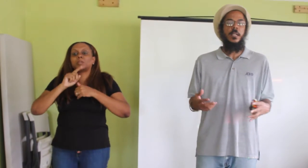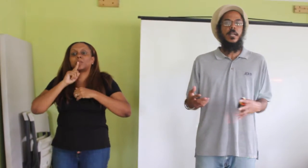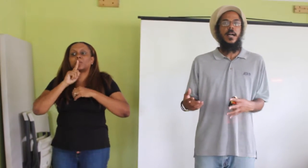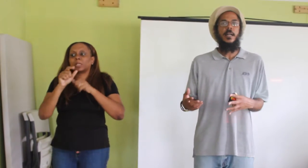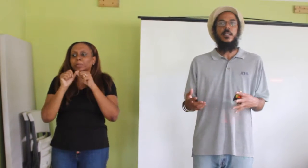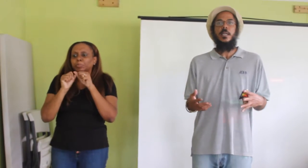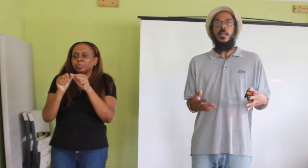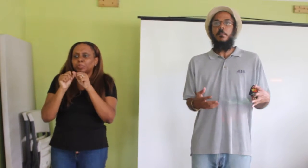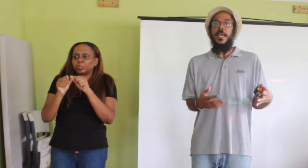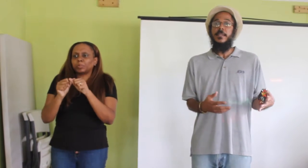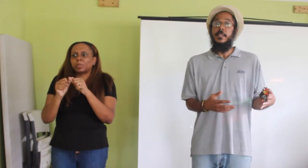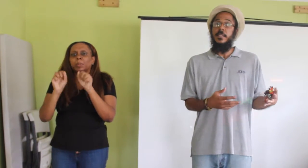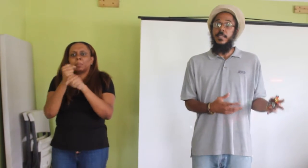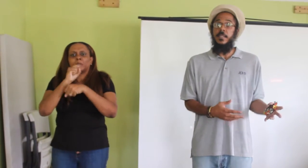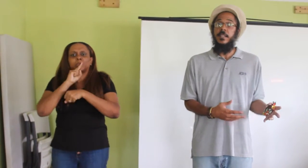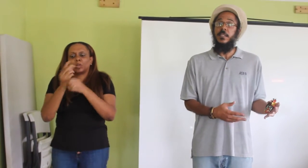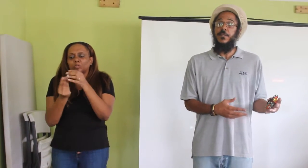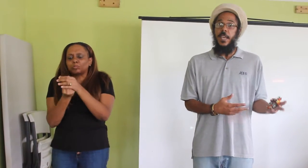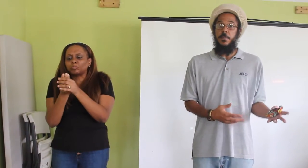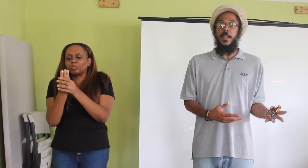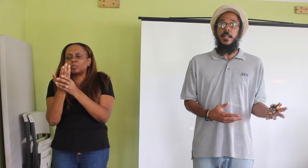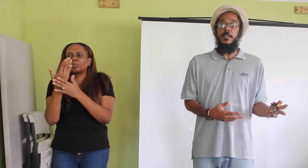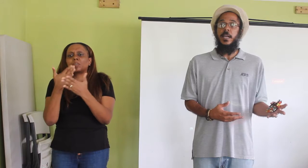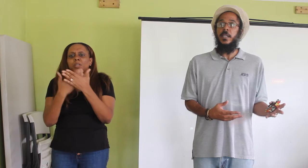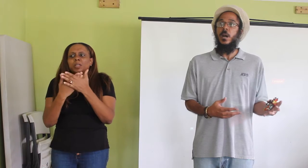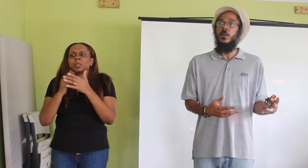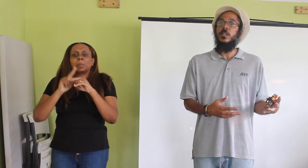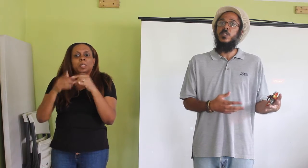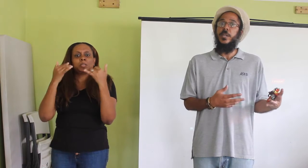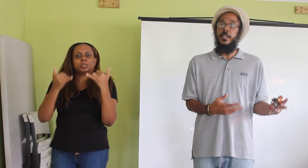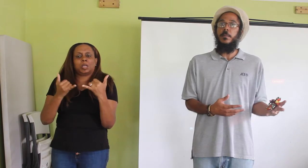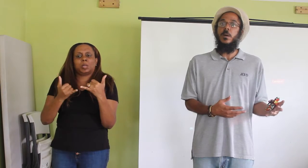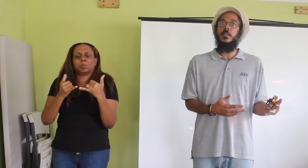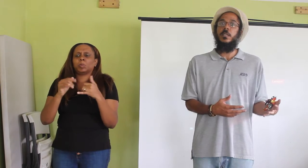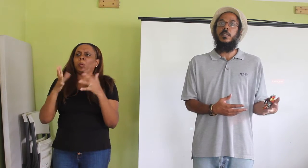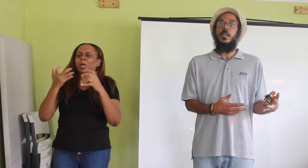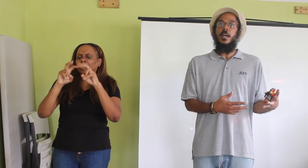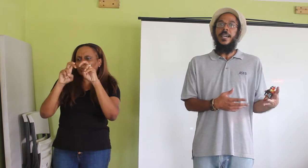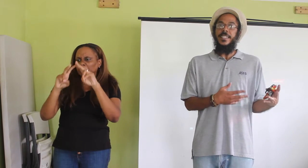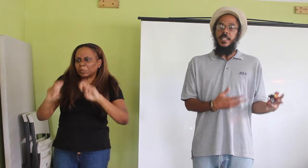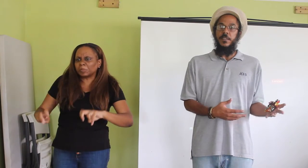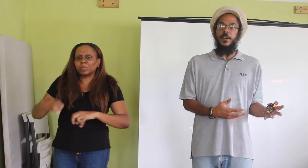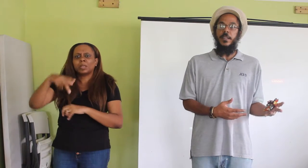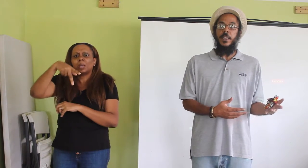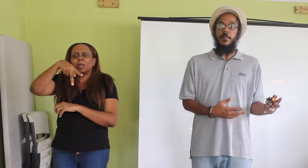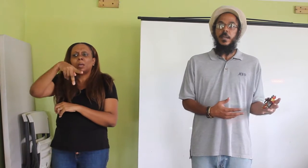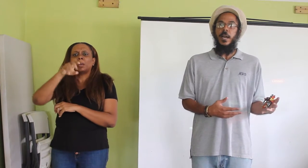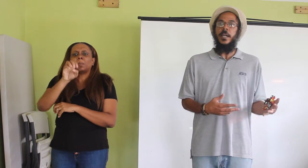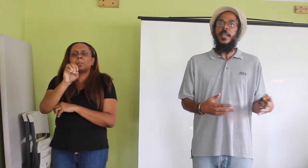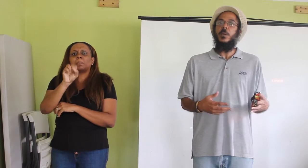look at pests and disease that affect plants and how to treat them how to identify them and then